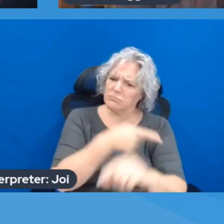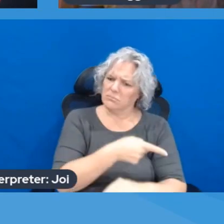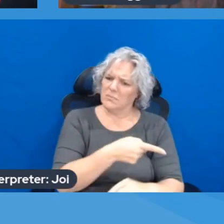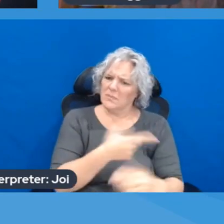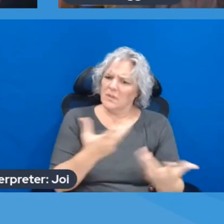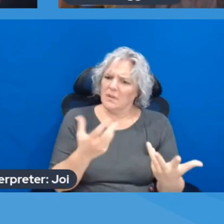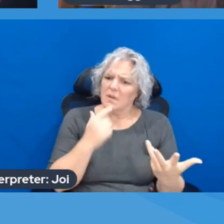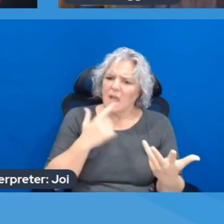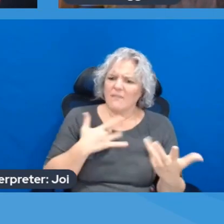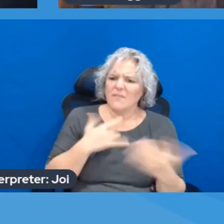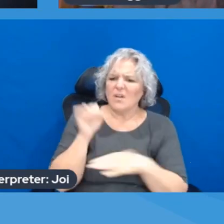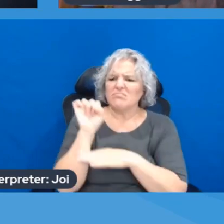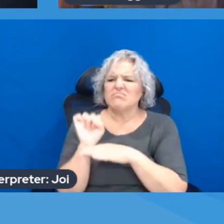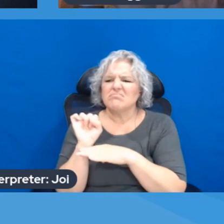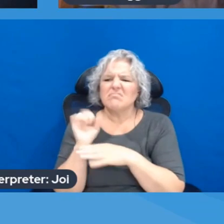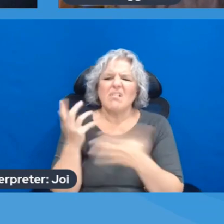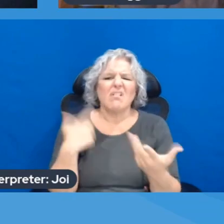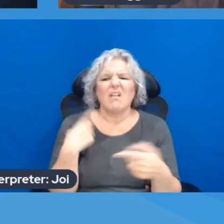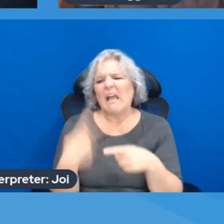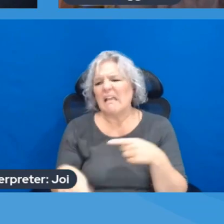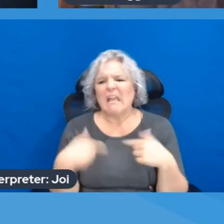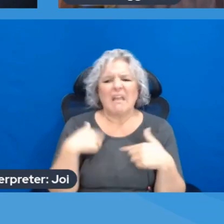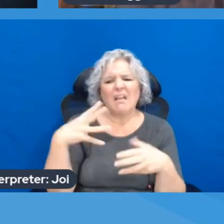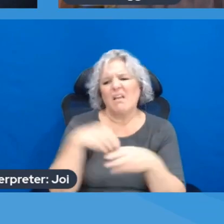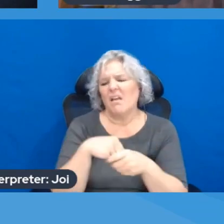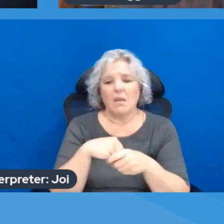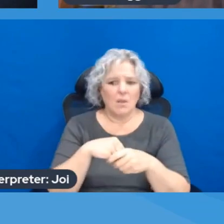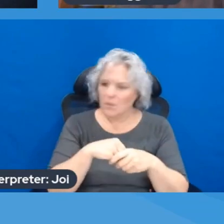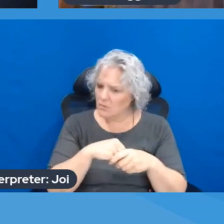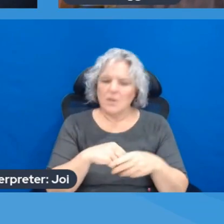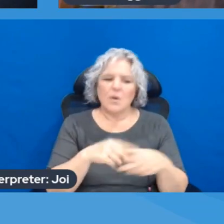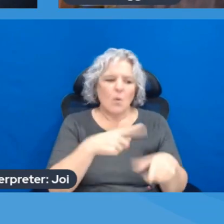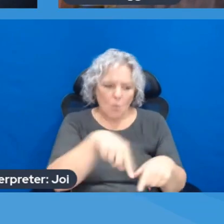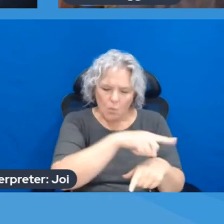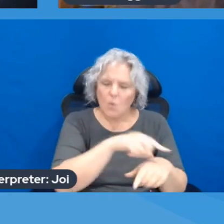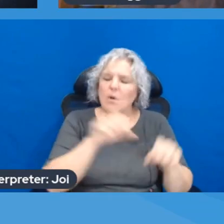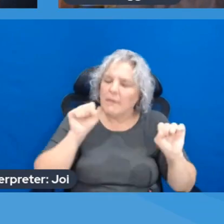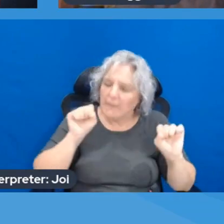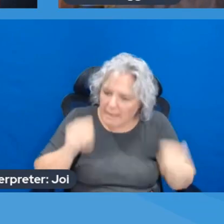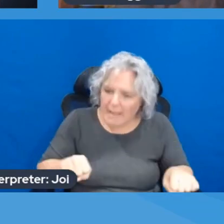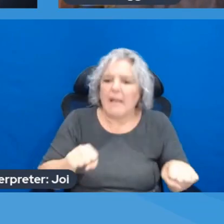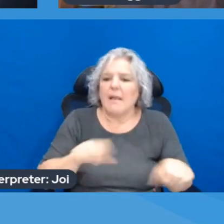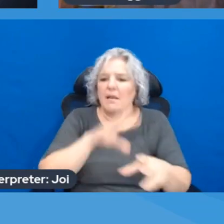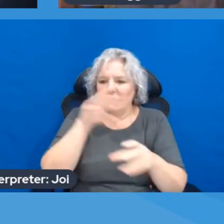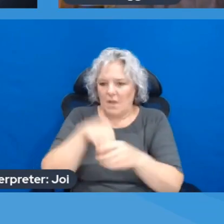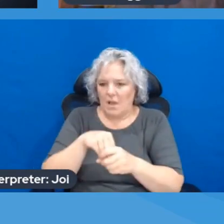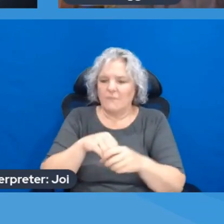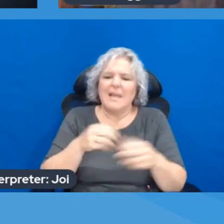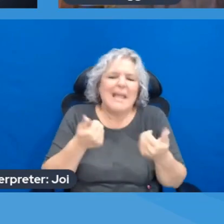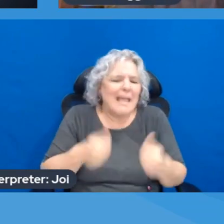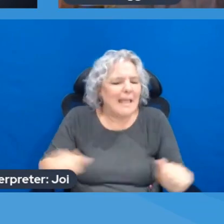And for them to know that STEM experiences are possible with adaptations to the environment,